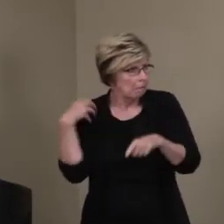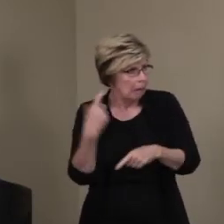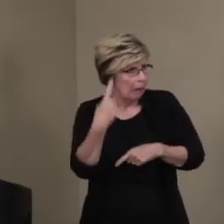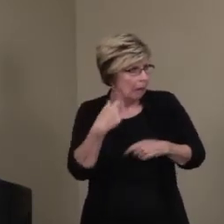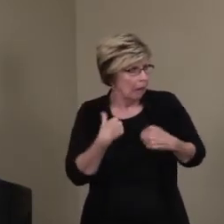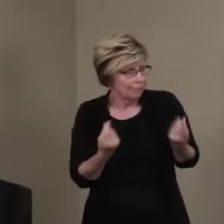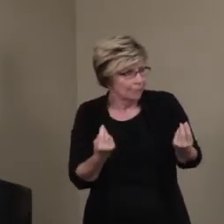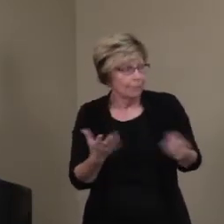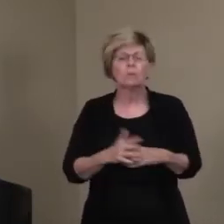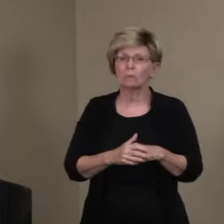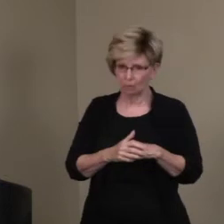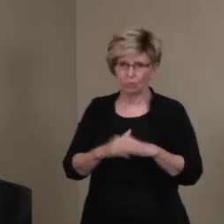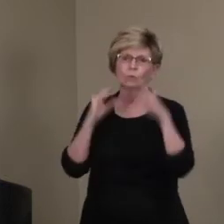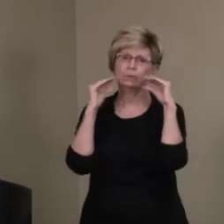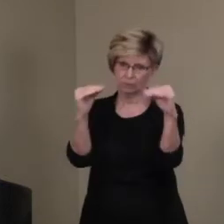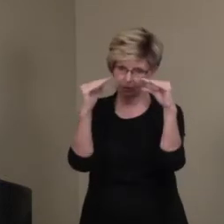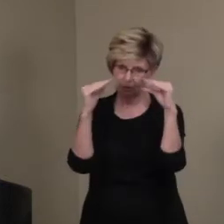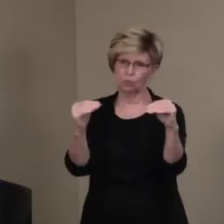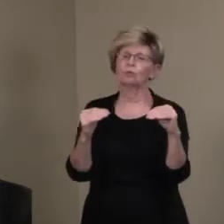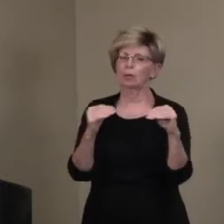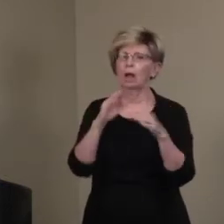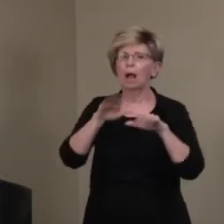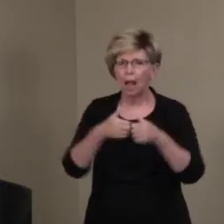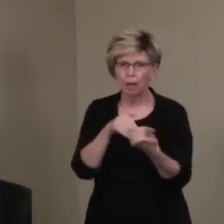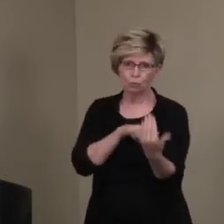supposed to ask me this but they've asked me this how to handle that we need